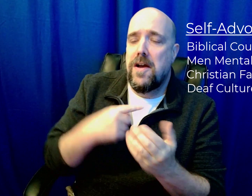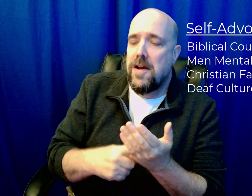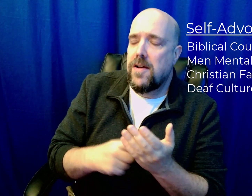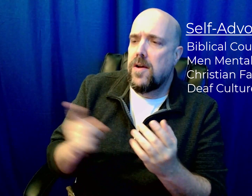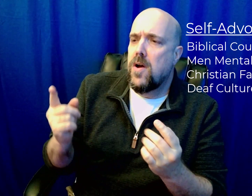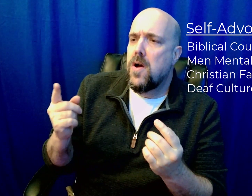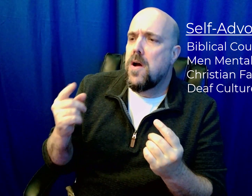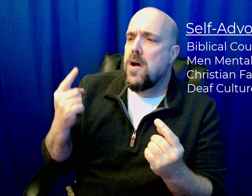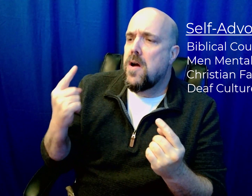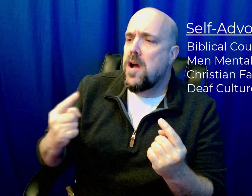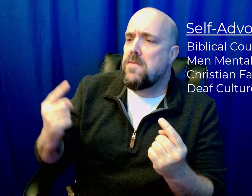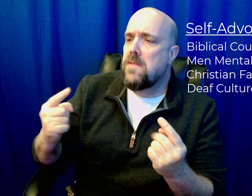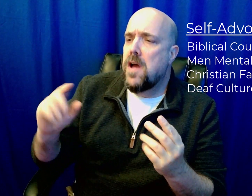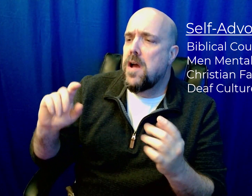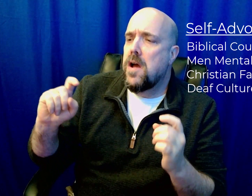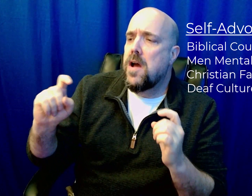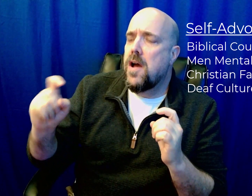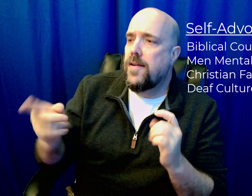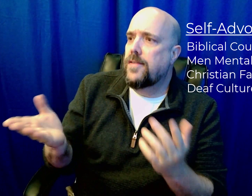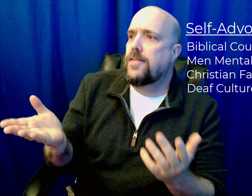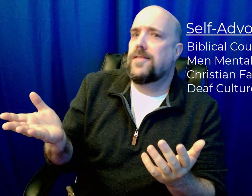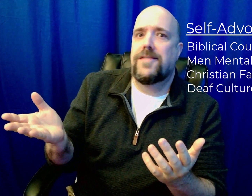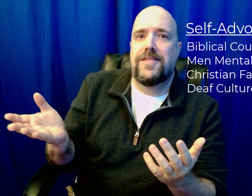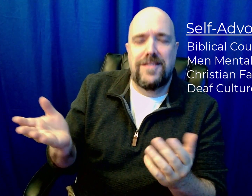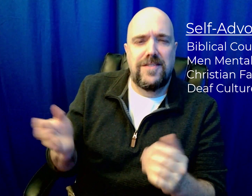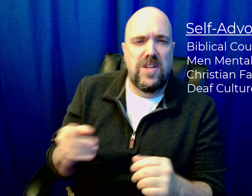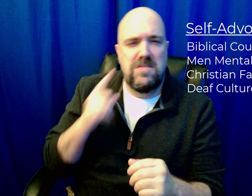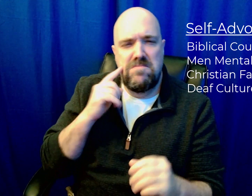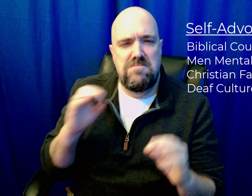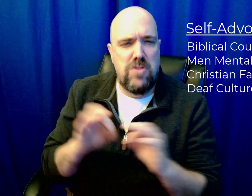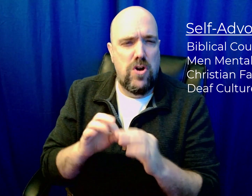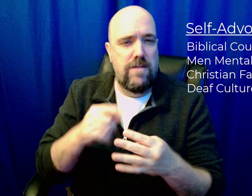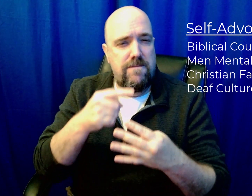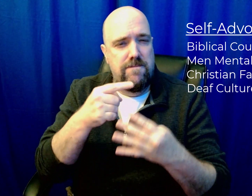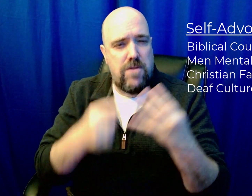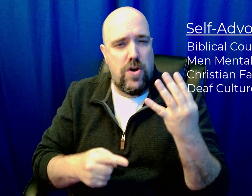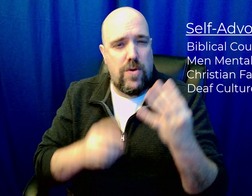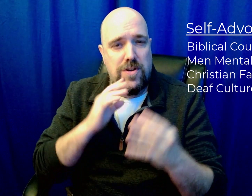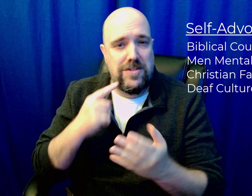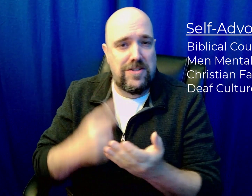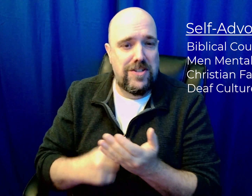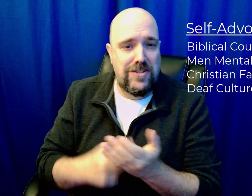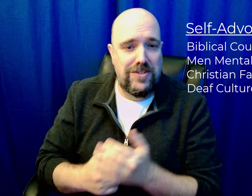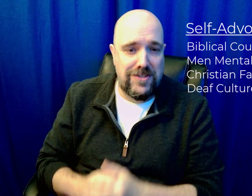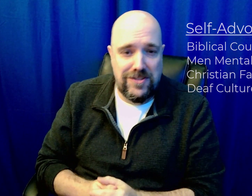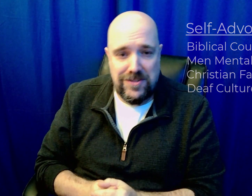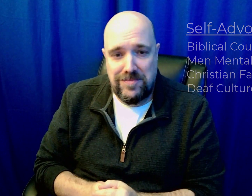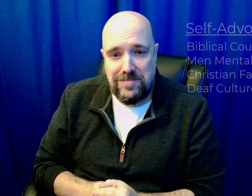I continued discussing. They changed their thoughts. I think this is important to discuss these 4 topics.